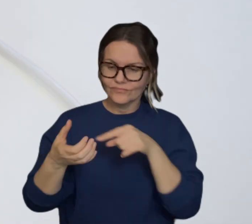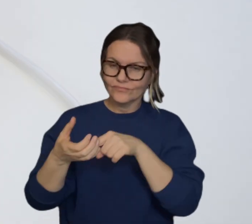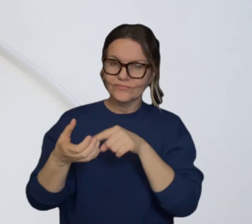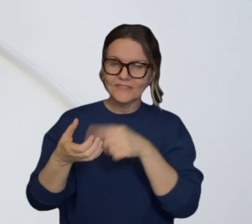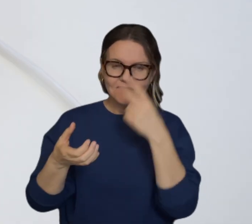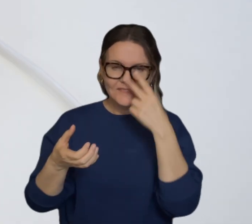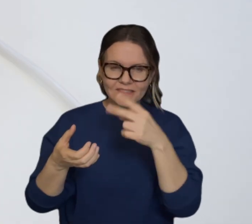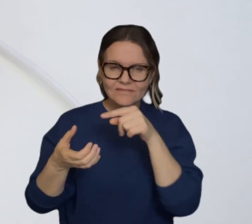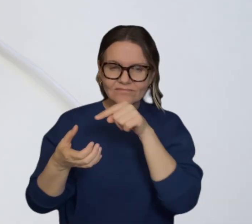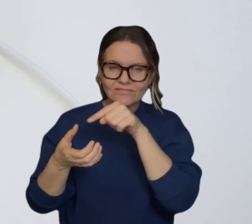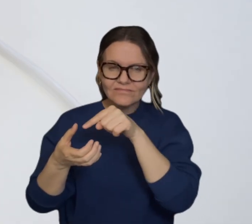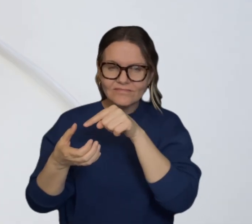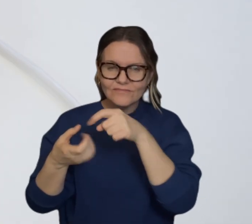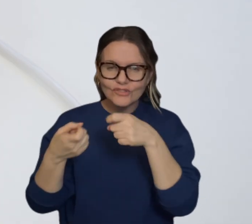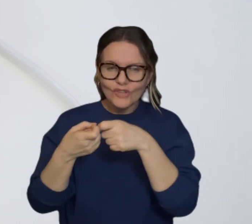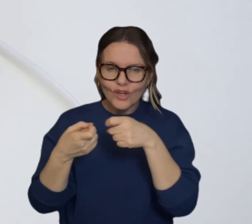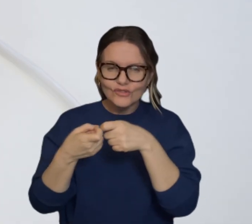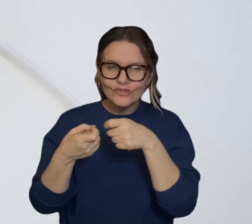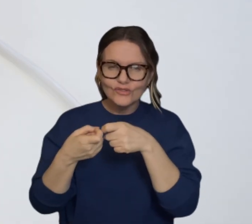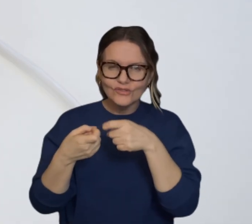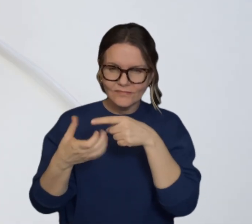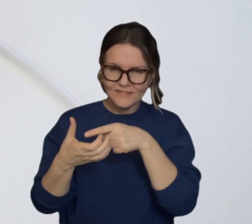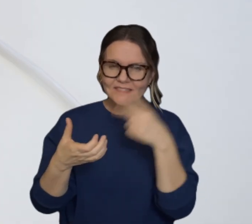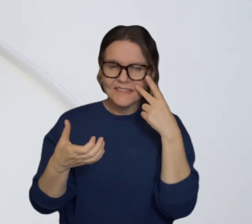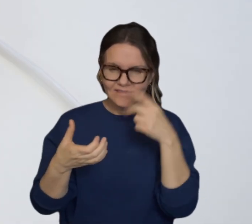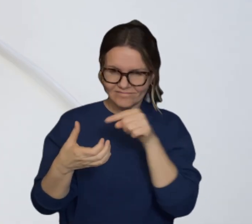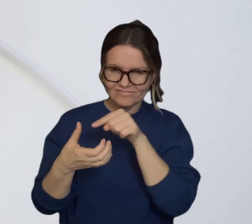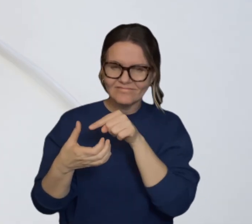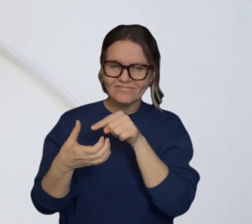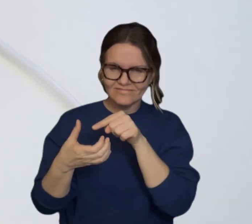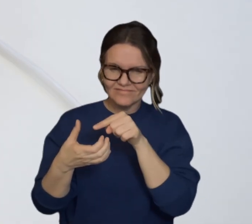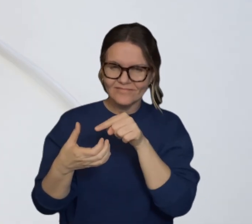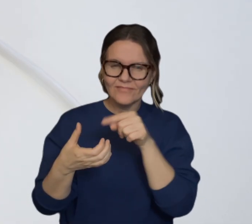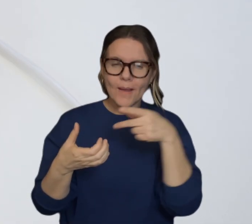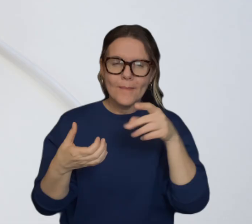is where you'll find the connector for your charger it does have a rechargeable battery